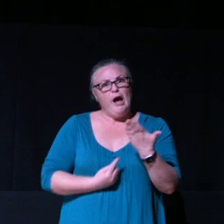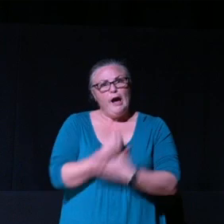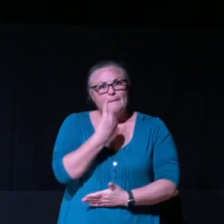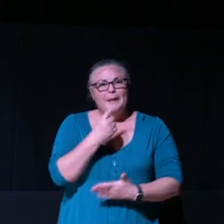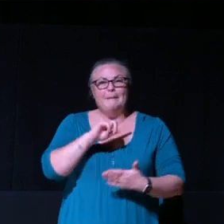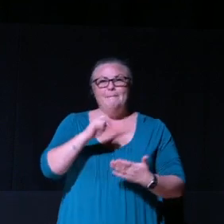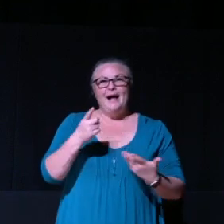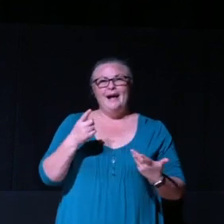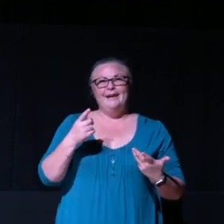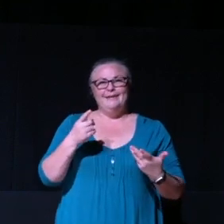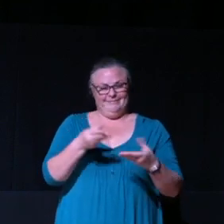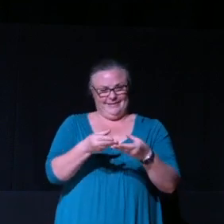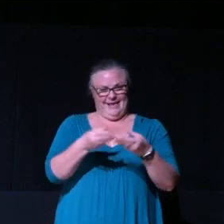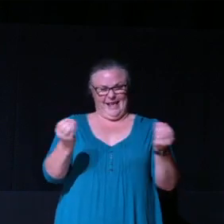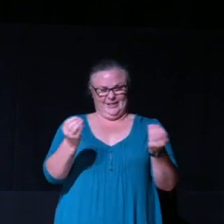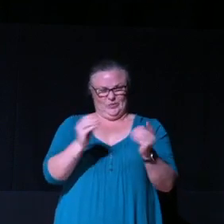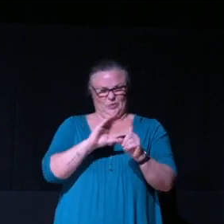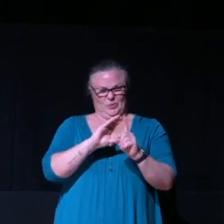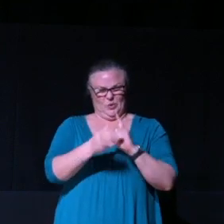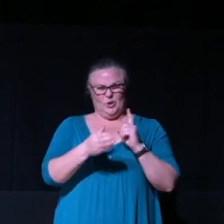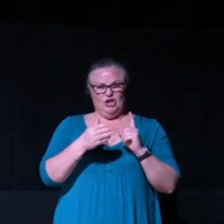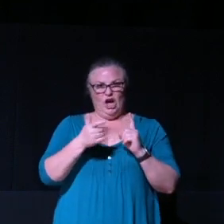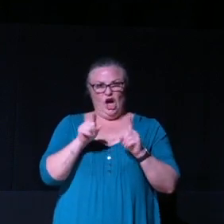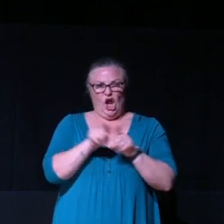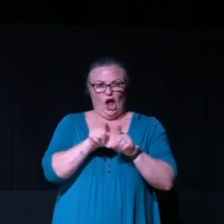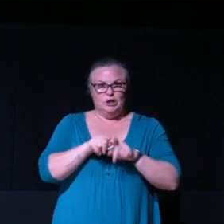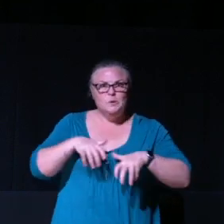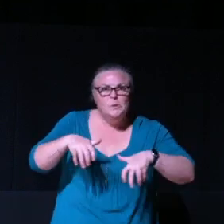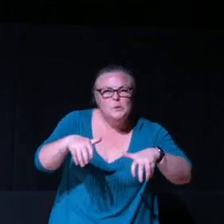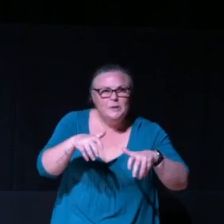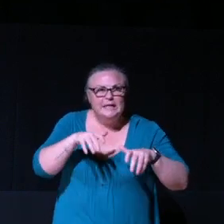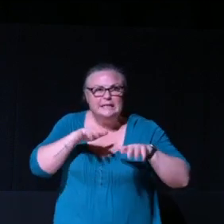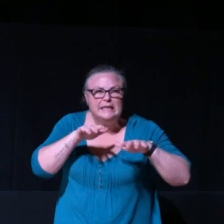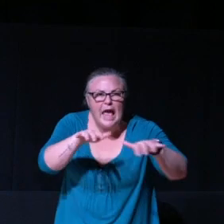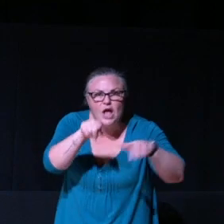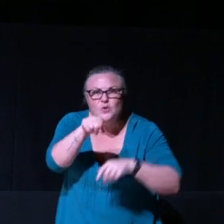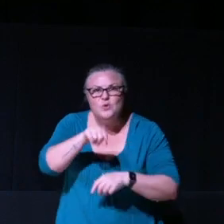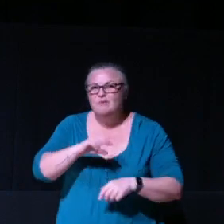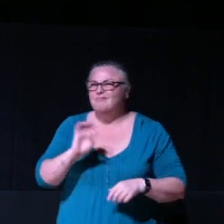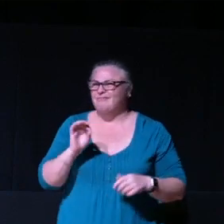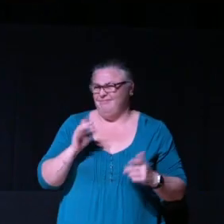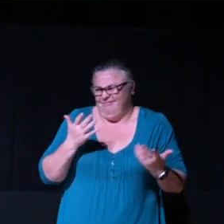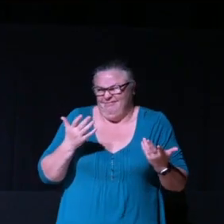know if like, the idea of cancel culture as a sort of boogeyman is not. Brittanie, yeah. I was just going to say it